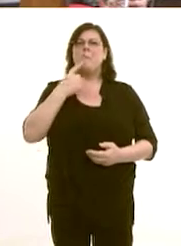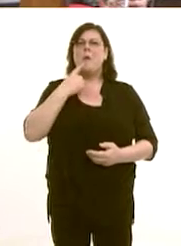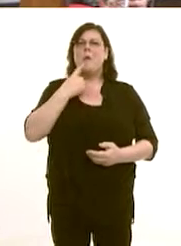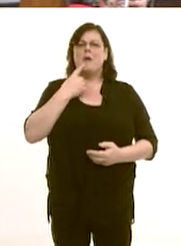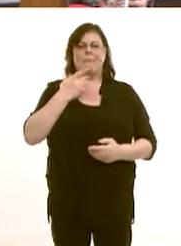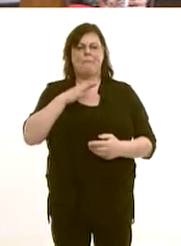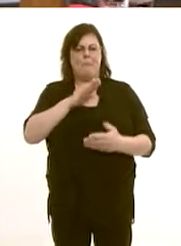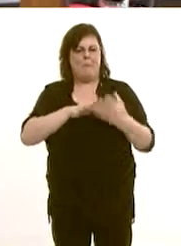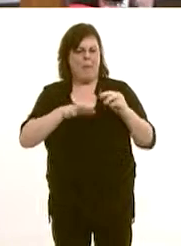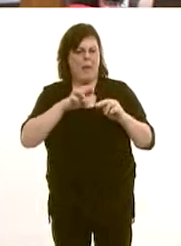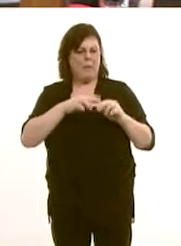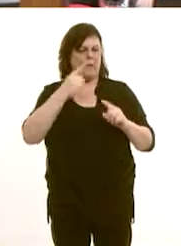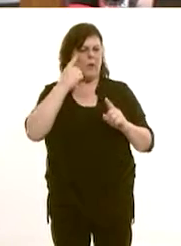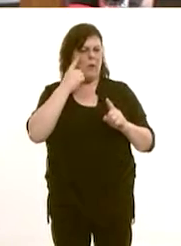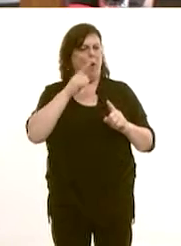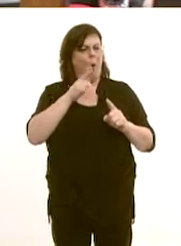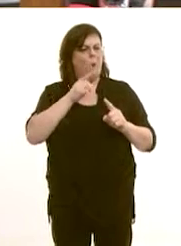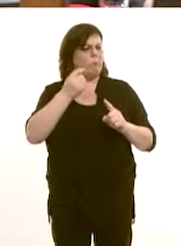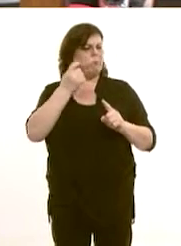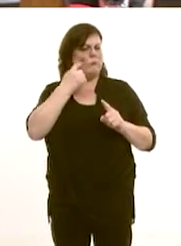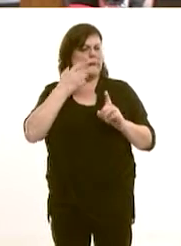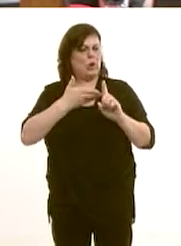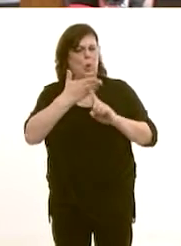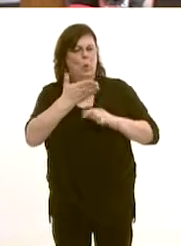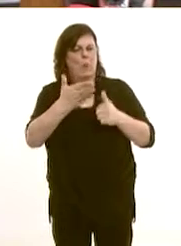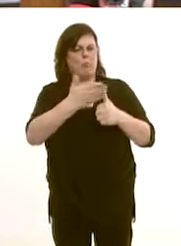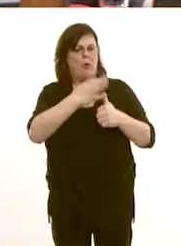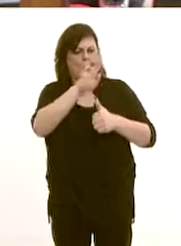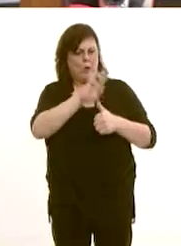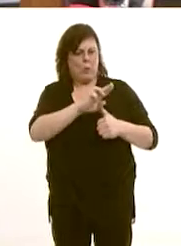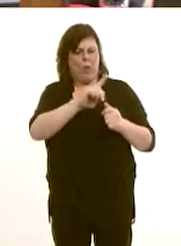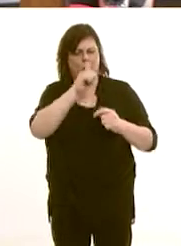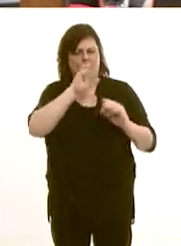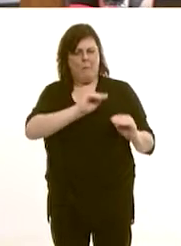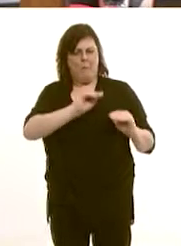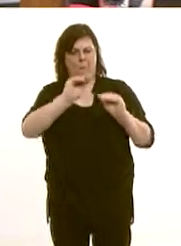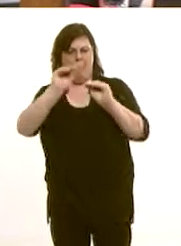a secondary school, then that will be of great help in ensuring that parents consider Welsh-medium